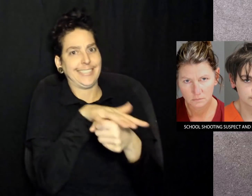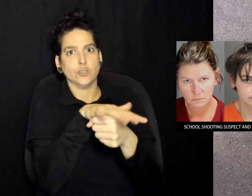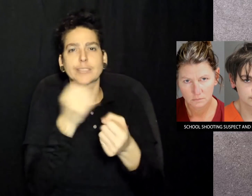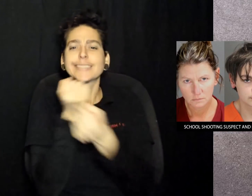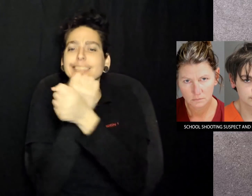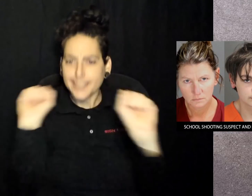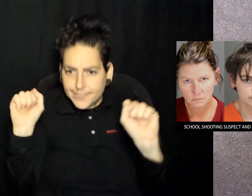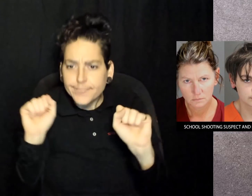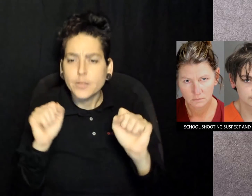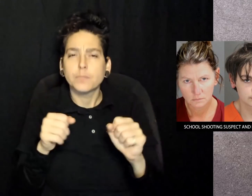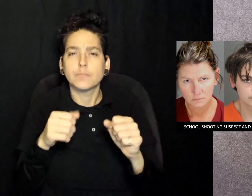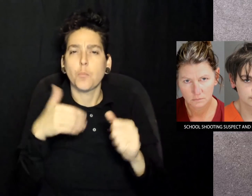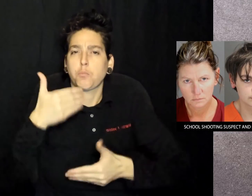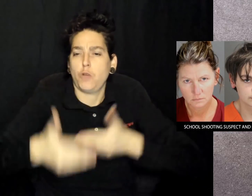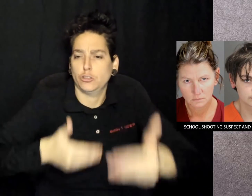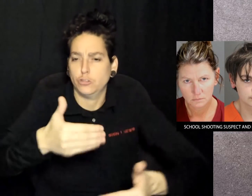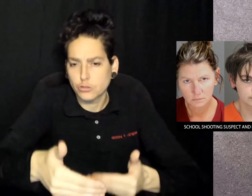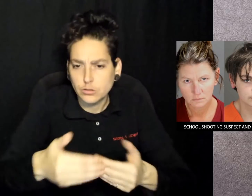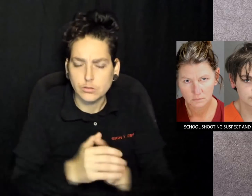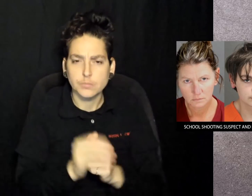to review the district's safety procedures